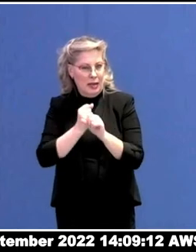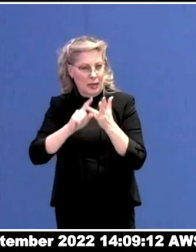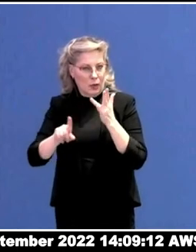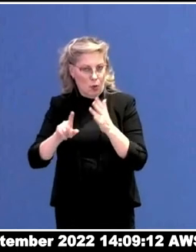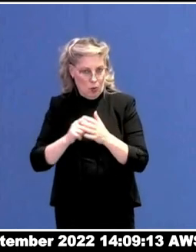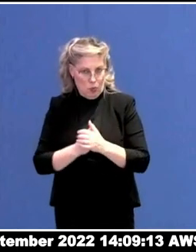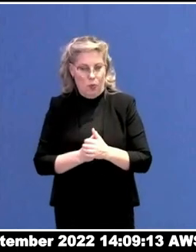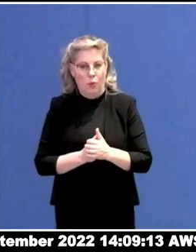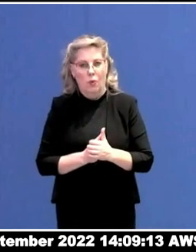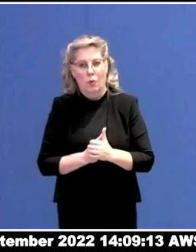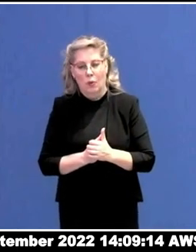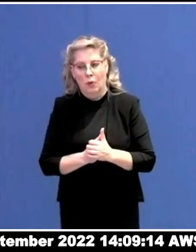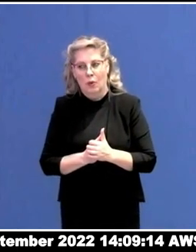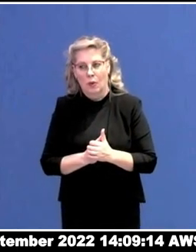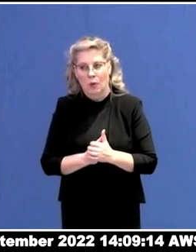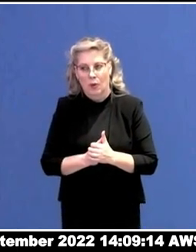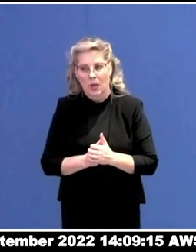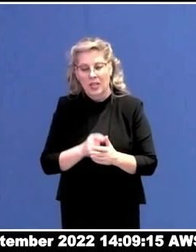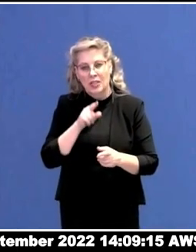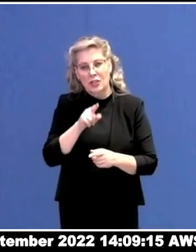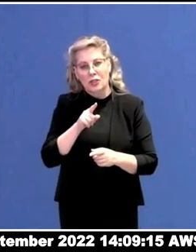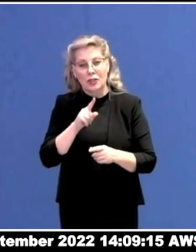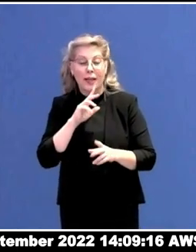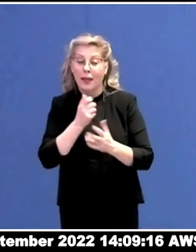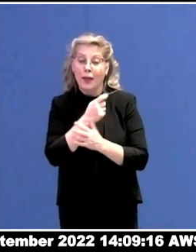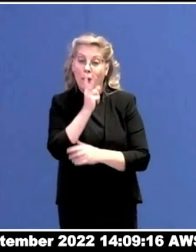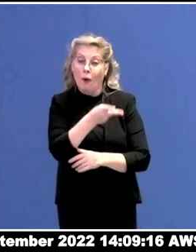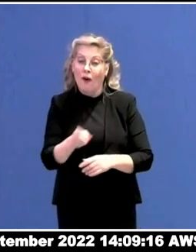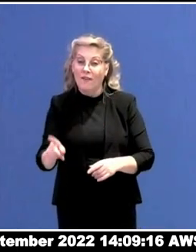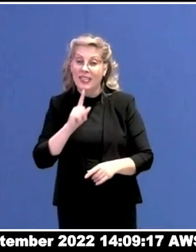Sharma said, but you can't train away racism and prejudice against people with disability.